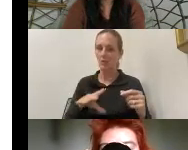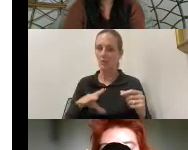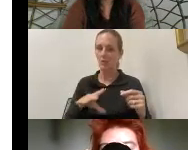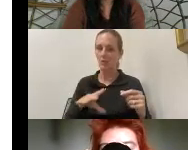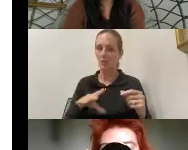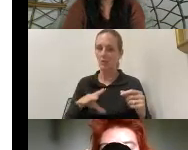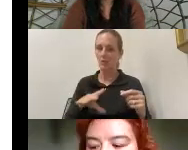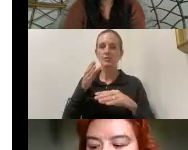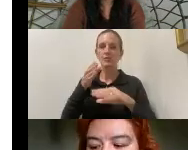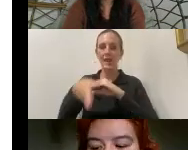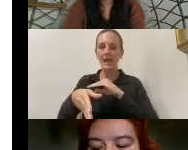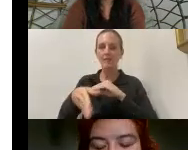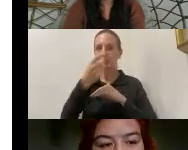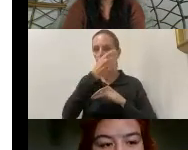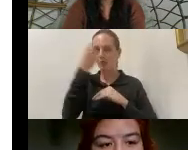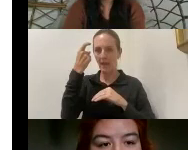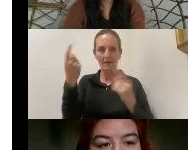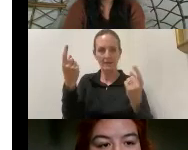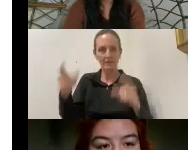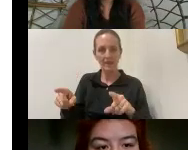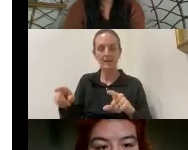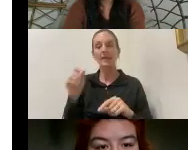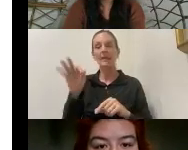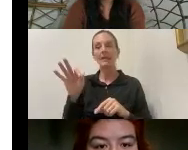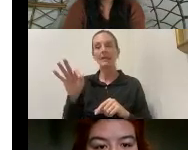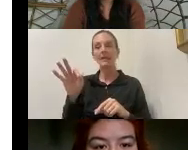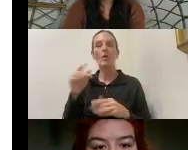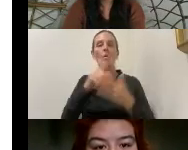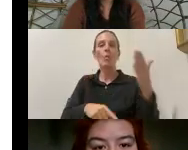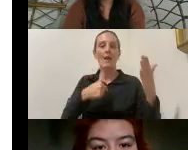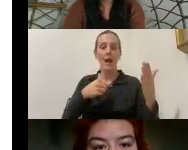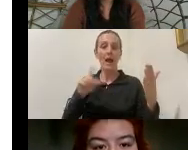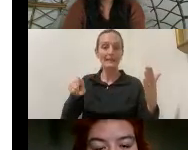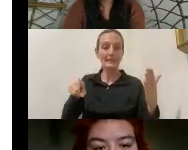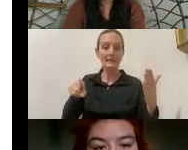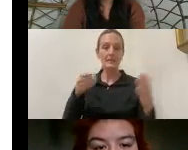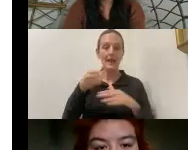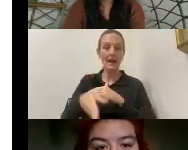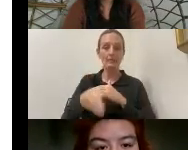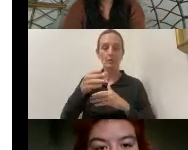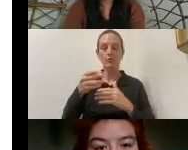Especially, I think what I needed after what happened in my area was I needed my community